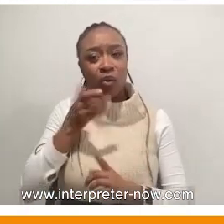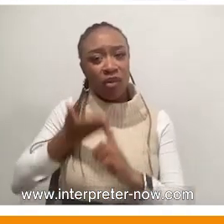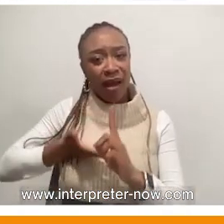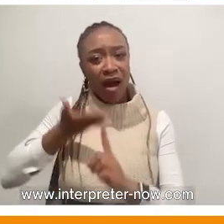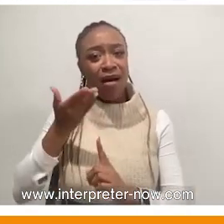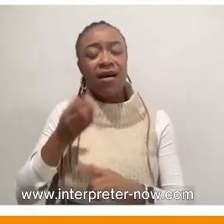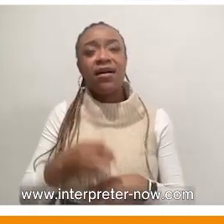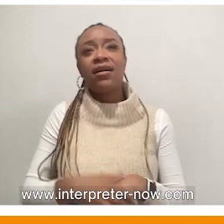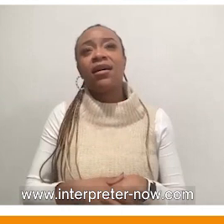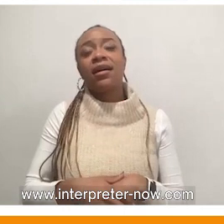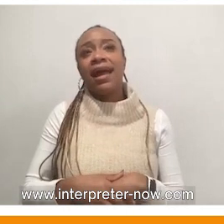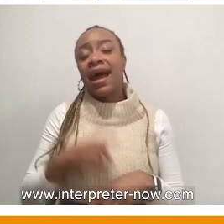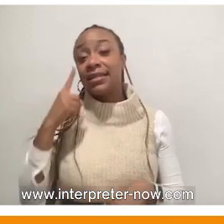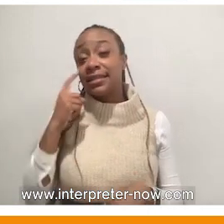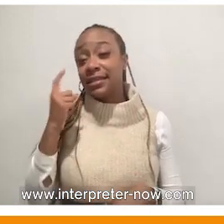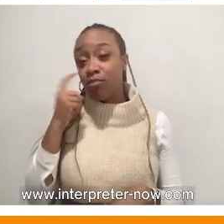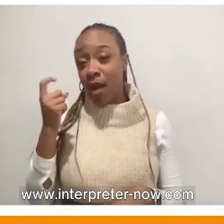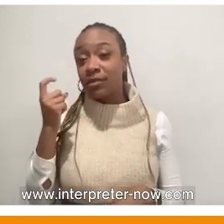different aspects of who they are.